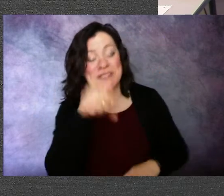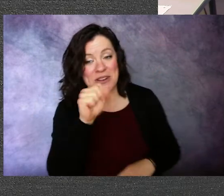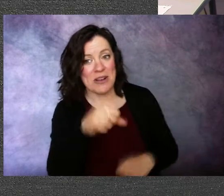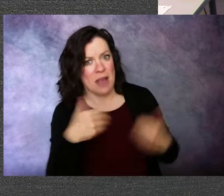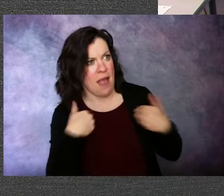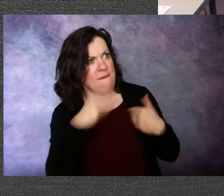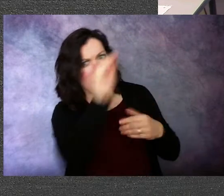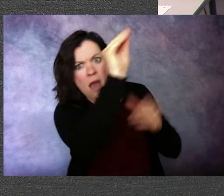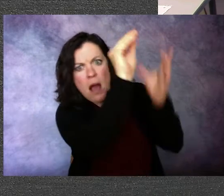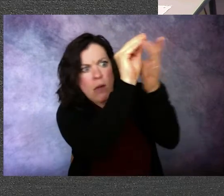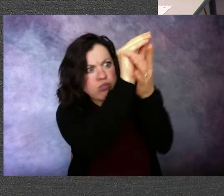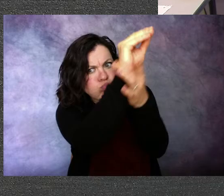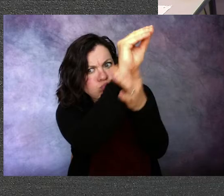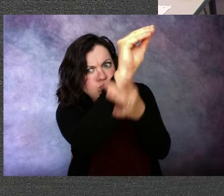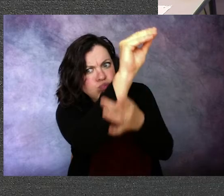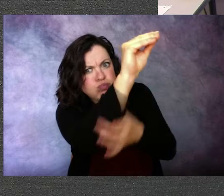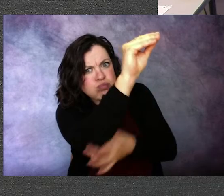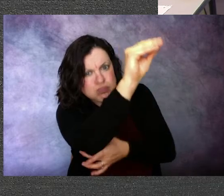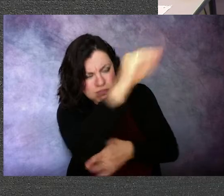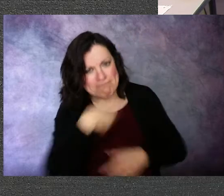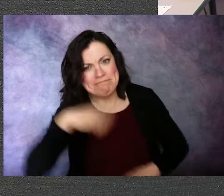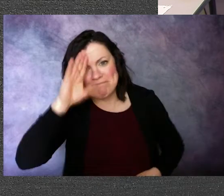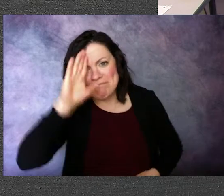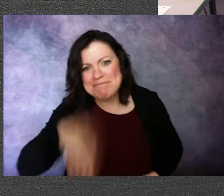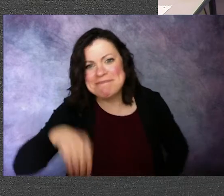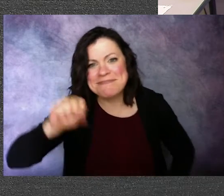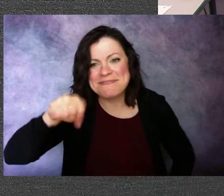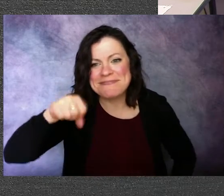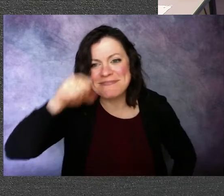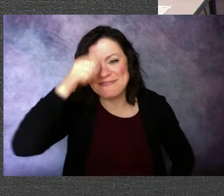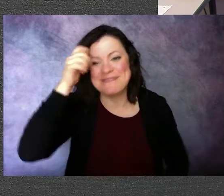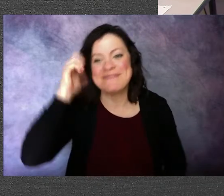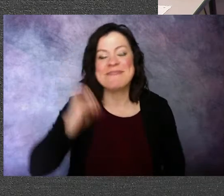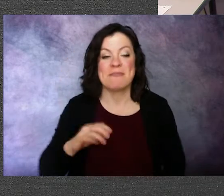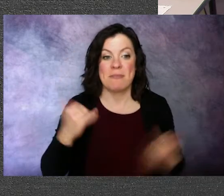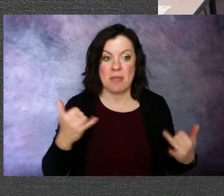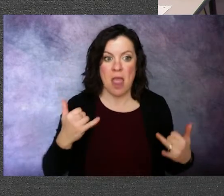Who has a very long neck All right, now you can get on all fours